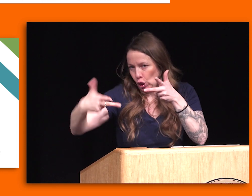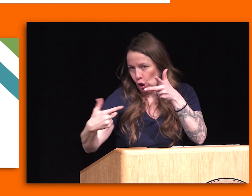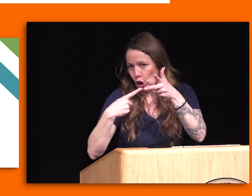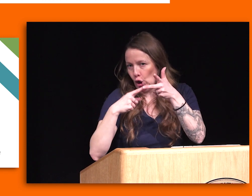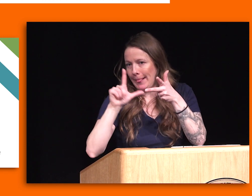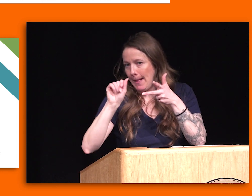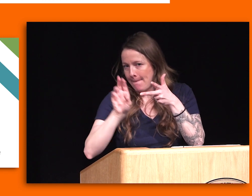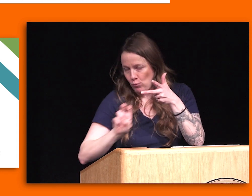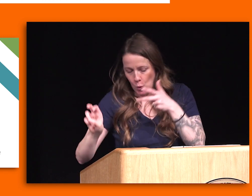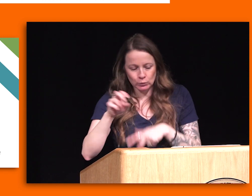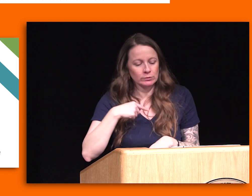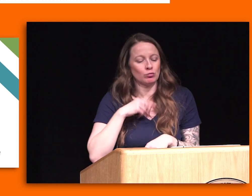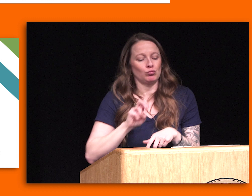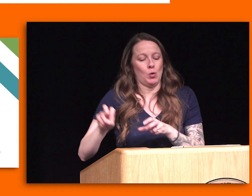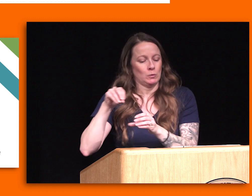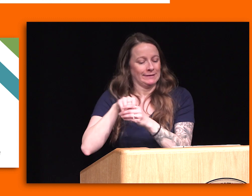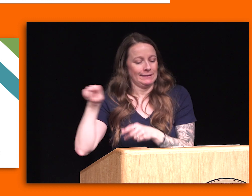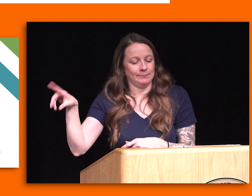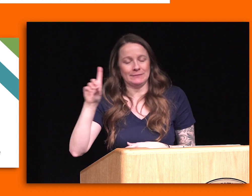PhD program lab for my dissertation.